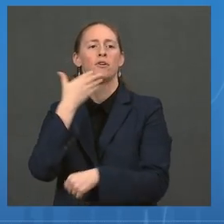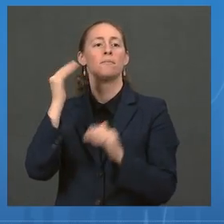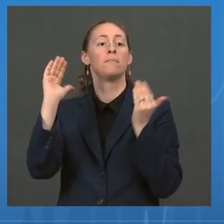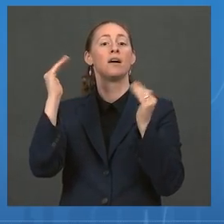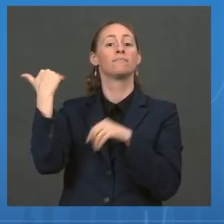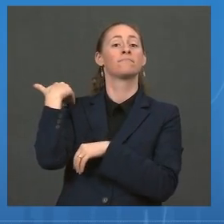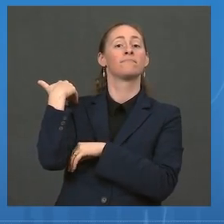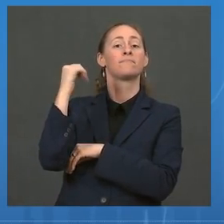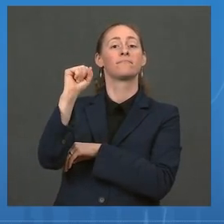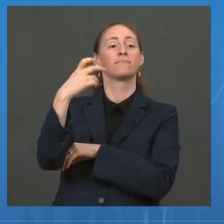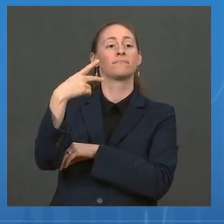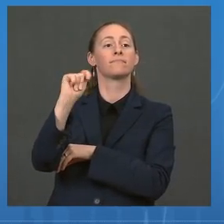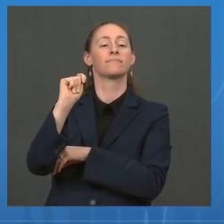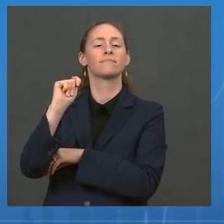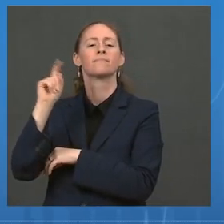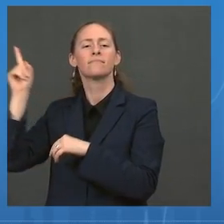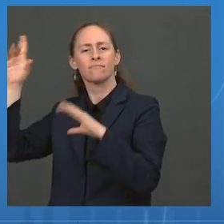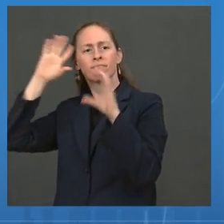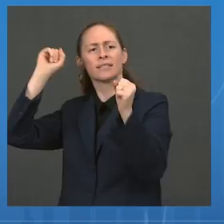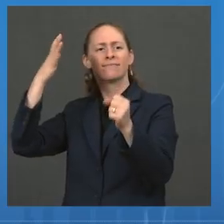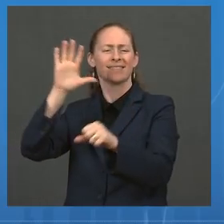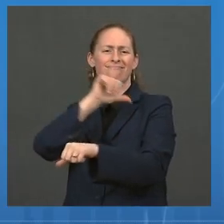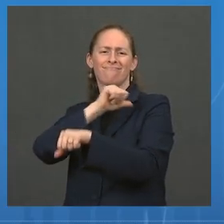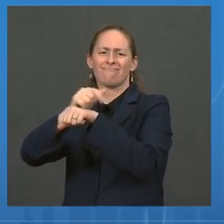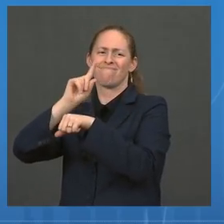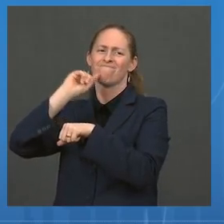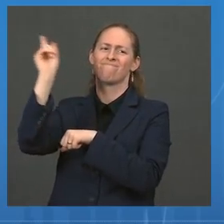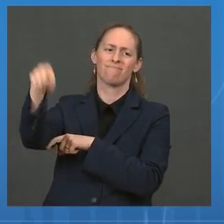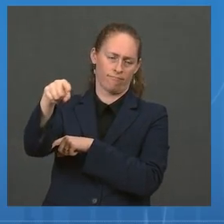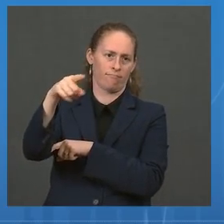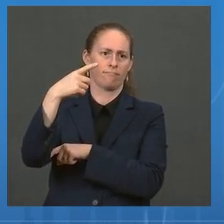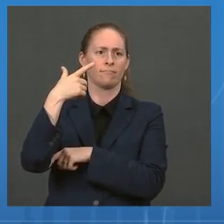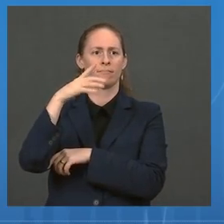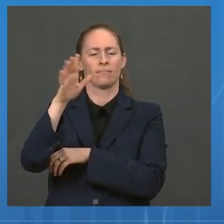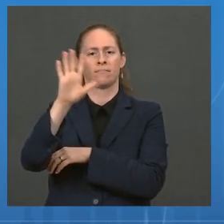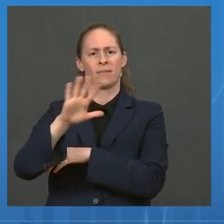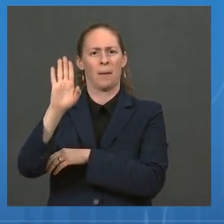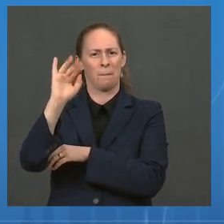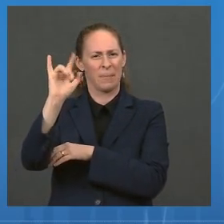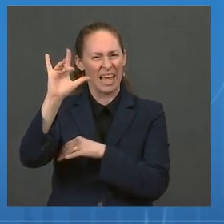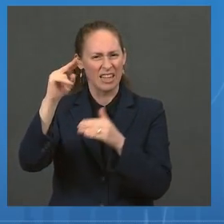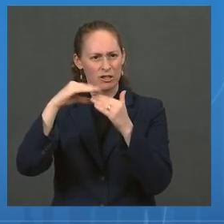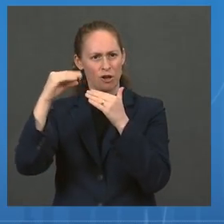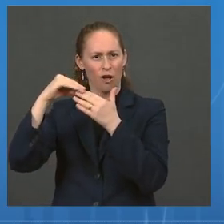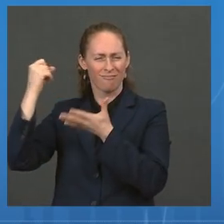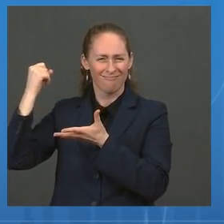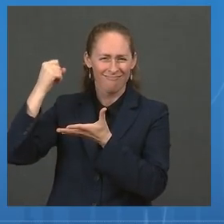the federal government invested $2 billion to ensure tests are available to those who need them,